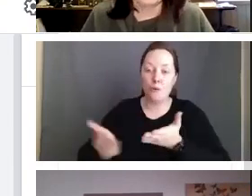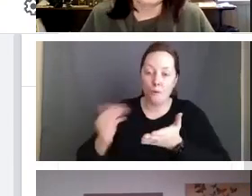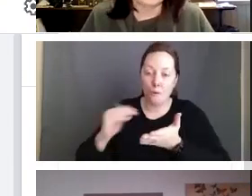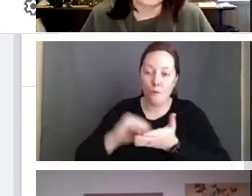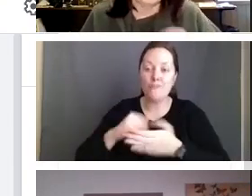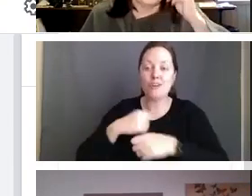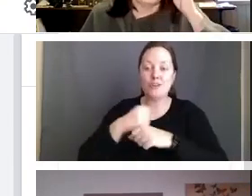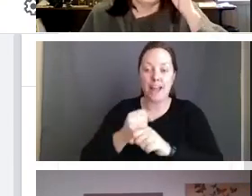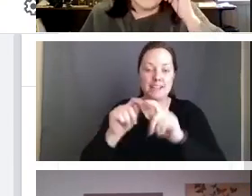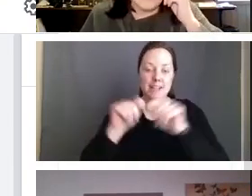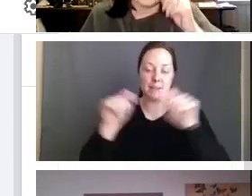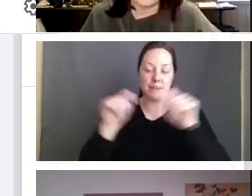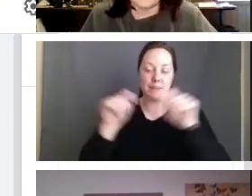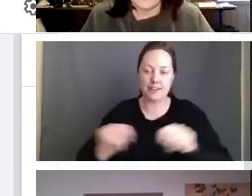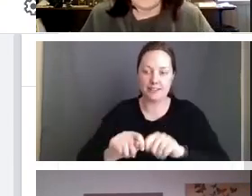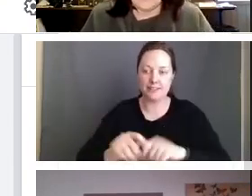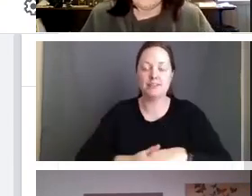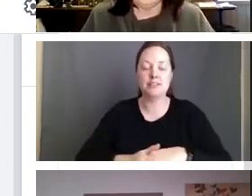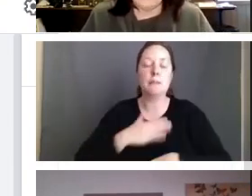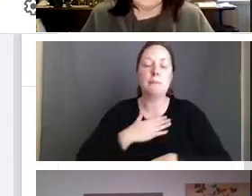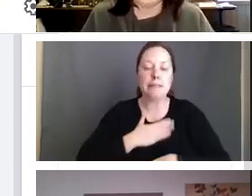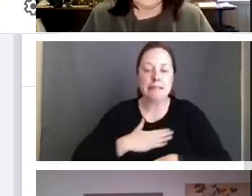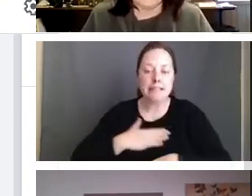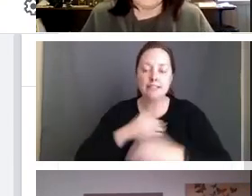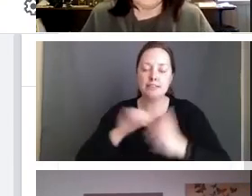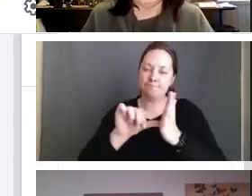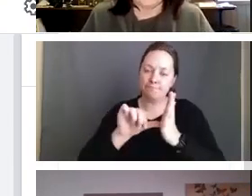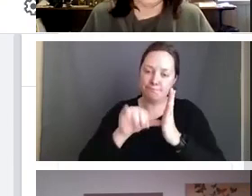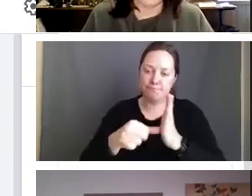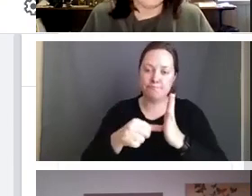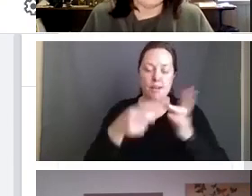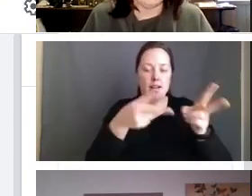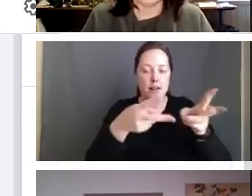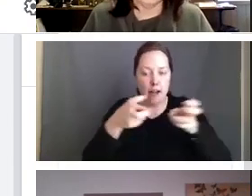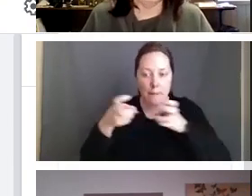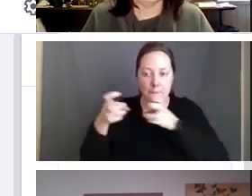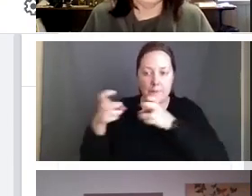It is for use of a page or sub page of your choosing.